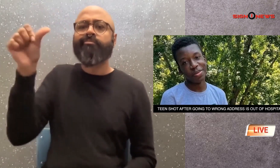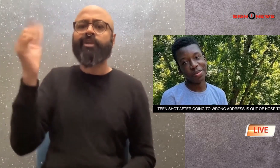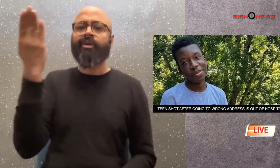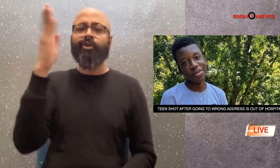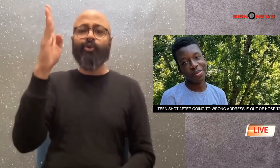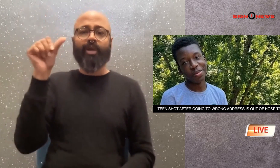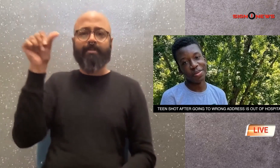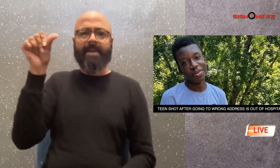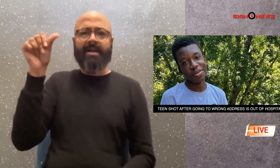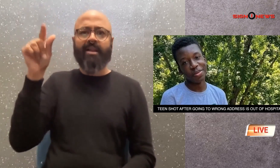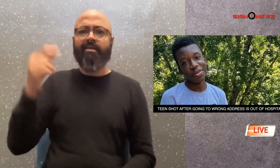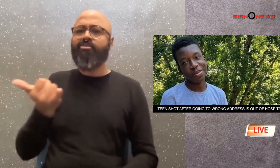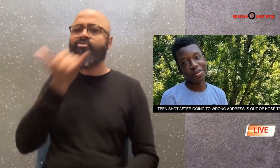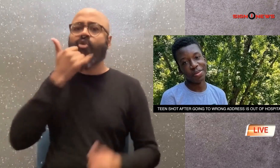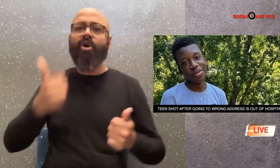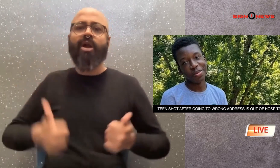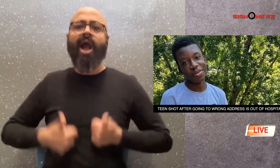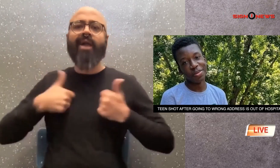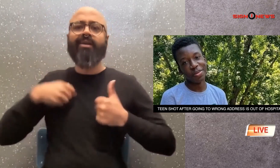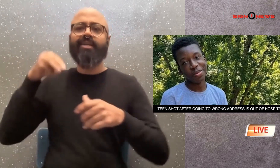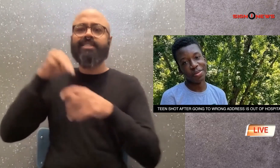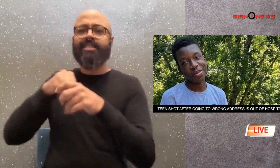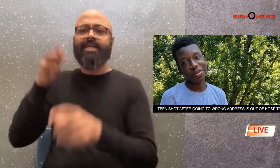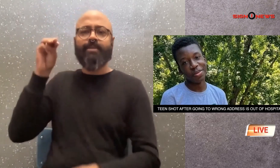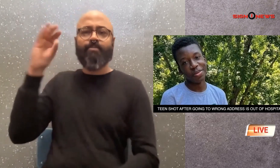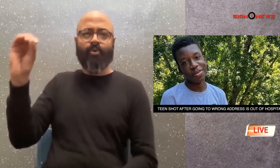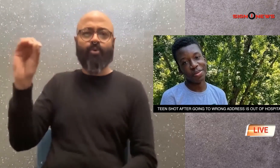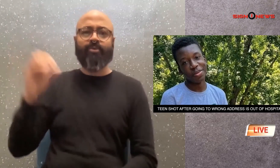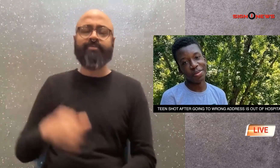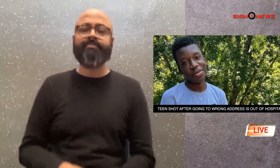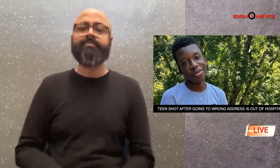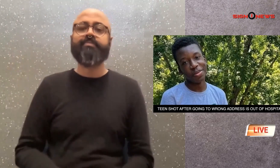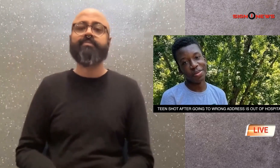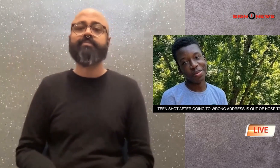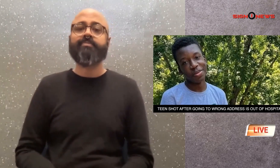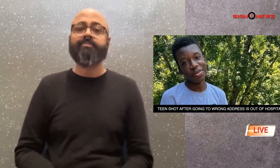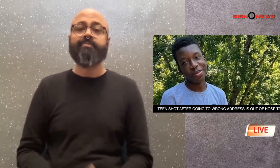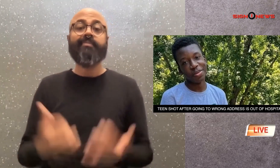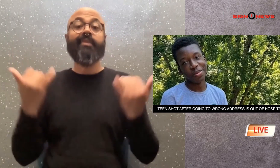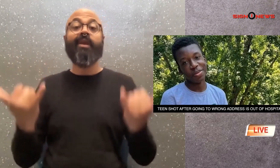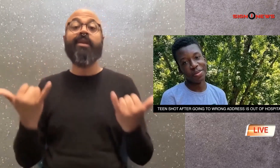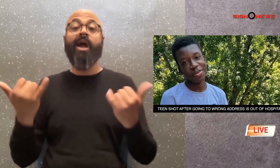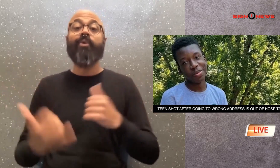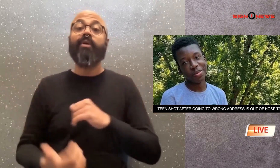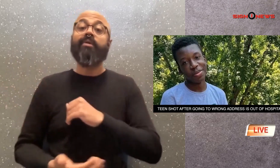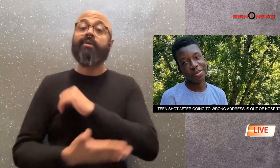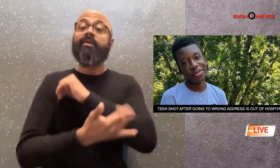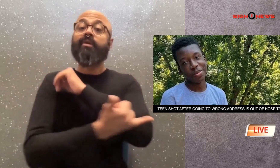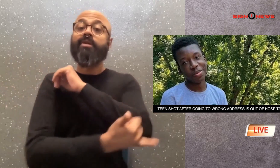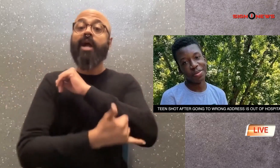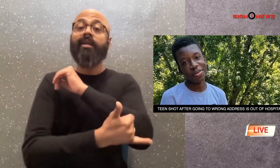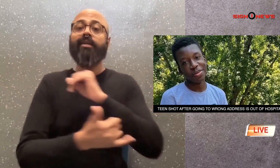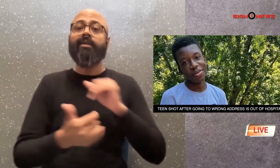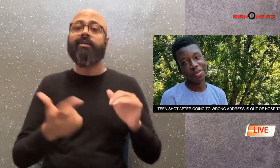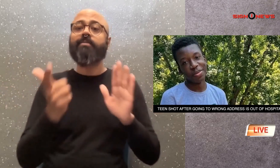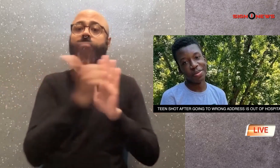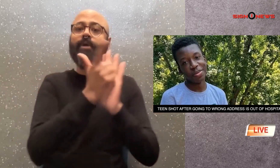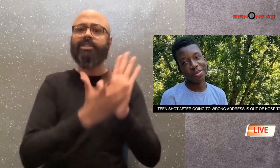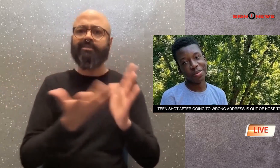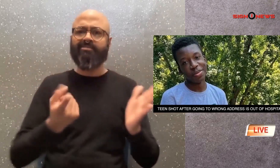twice when he mistakenly rang the doorbell at the wrong address in Missouri now County